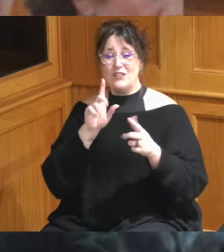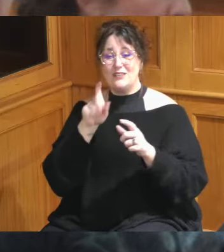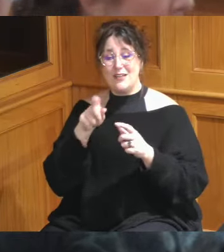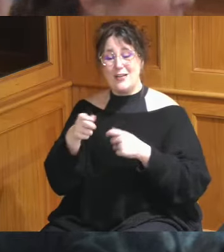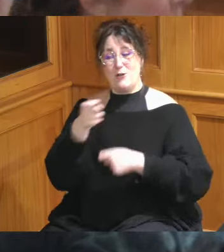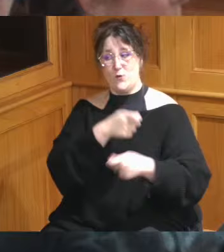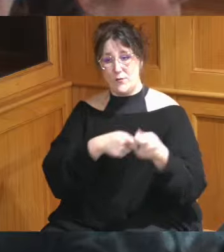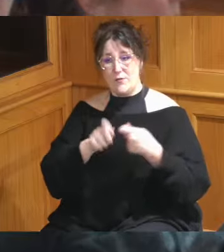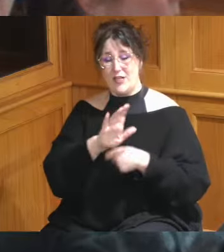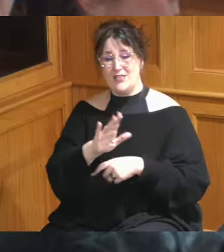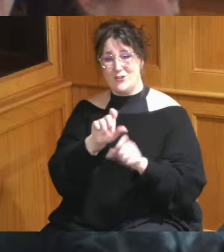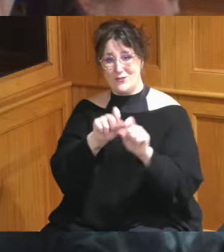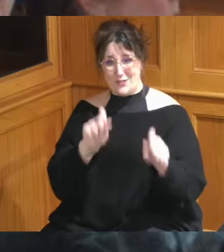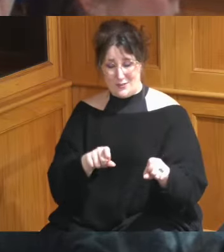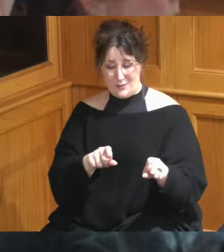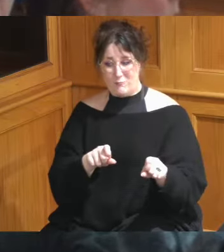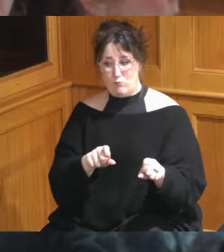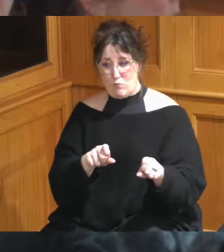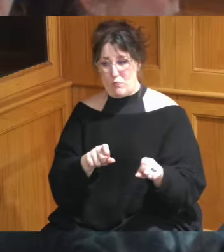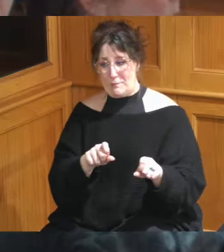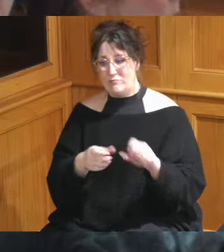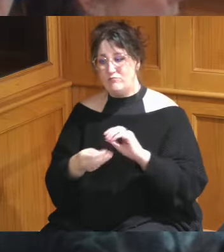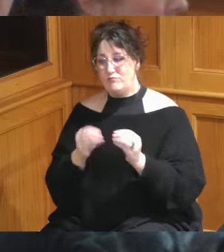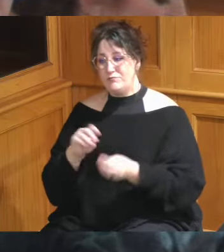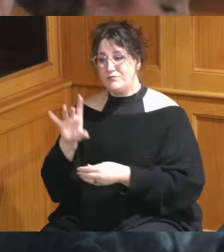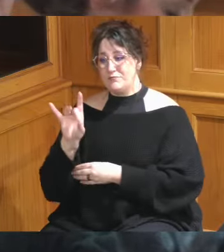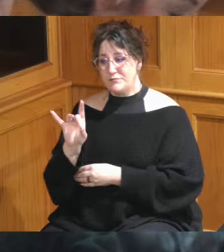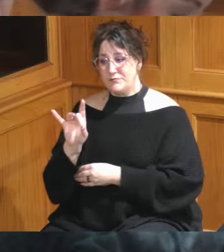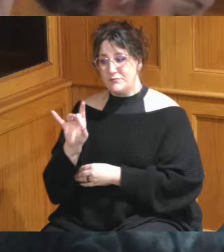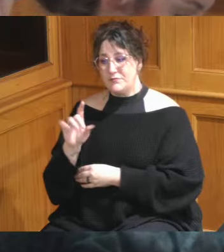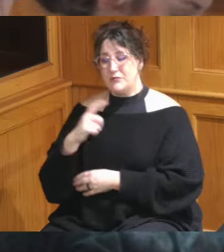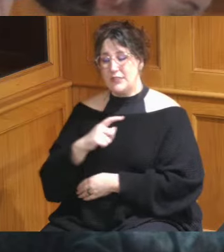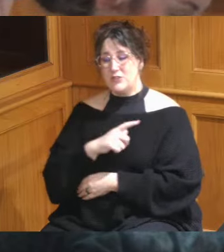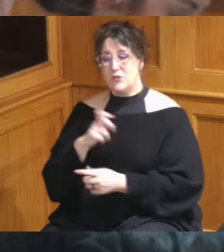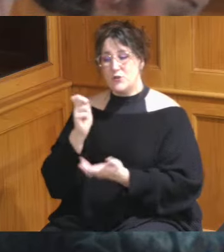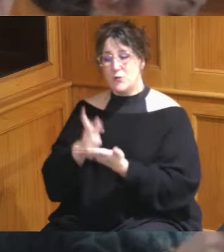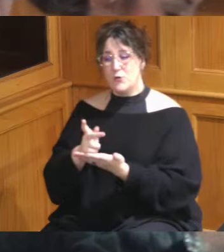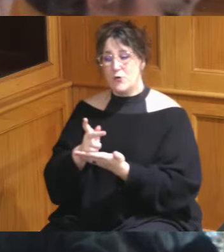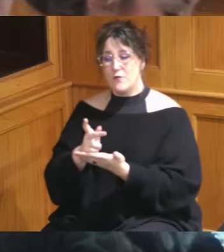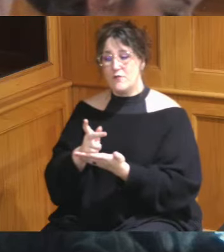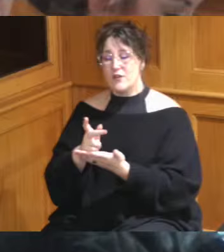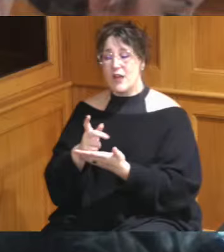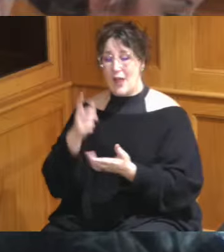of their systems. item eight is legislation to approve an intergovernmental agreement with